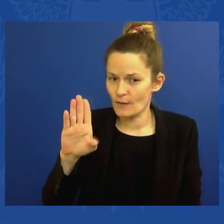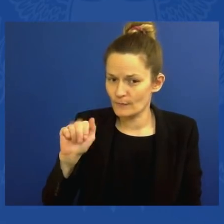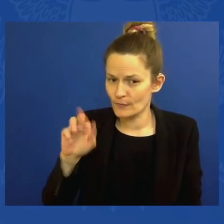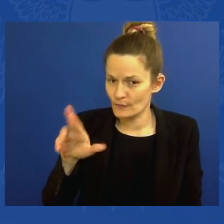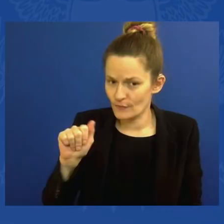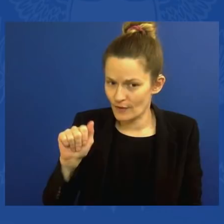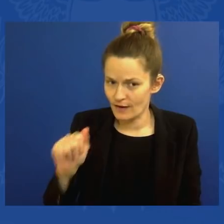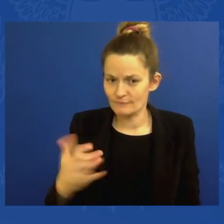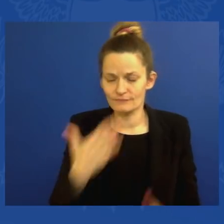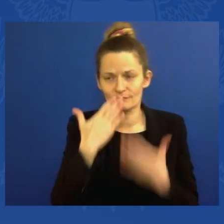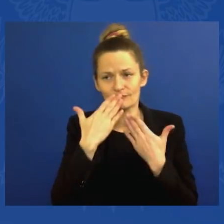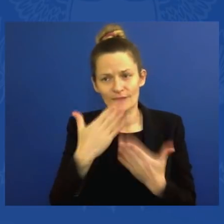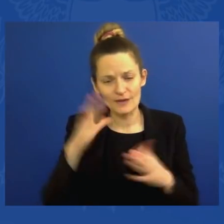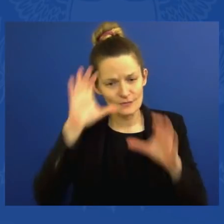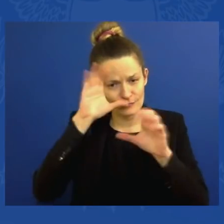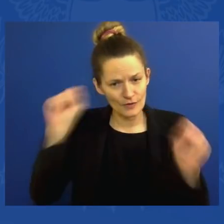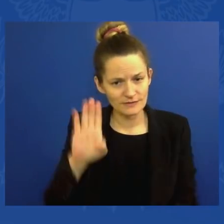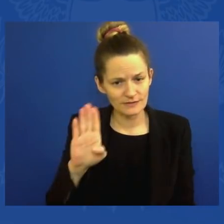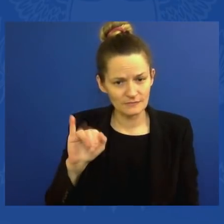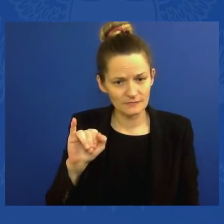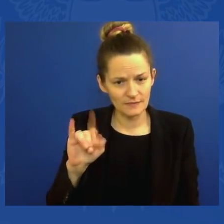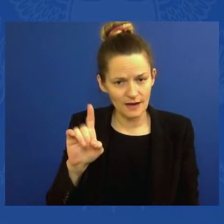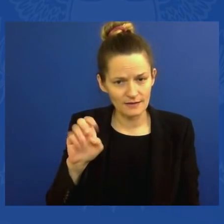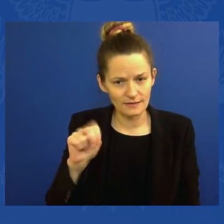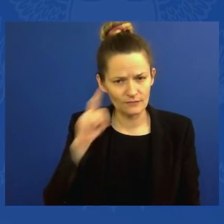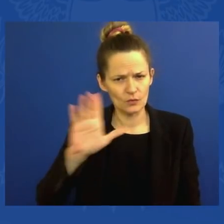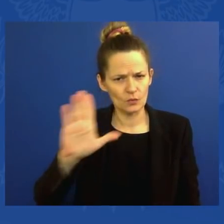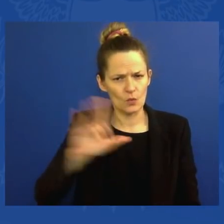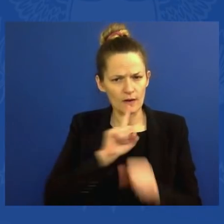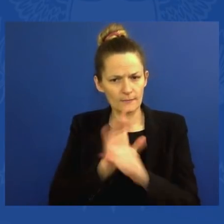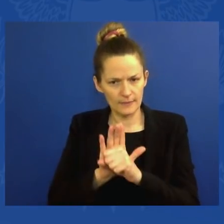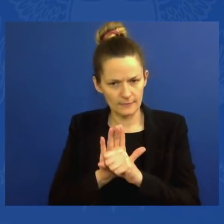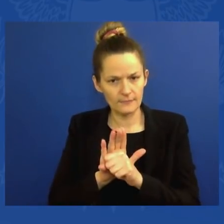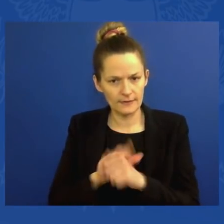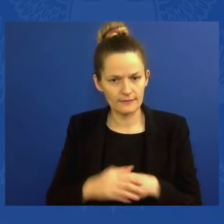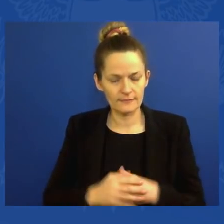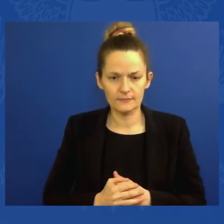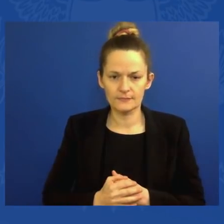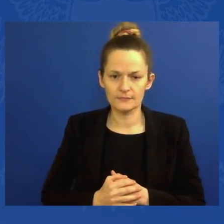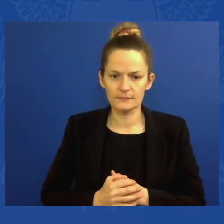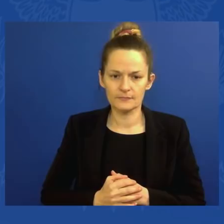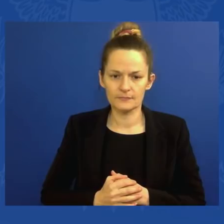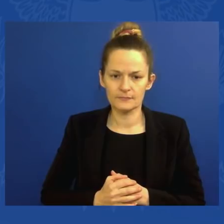You know, the IBEW is the largest union of electrical workers in all of North America.